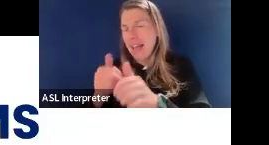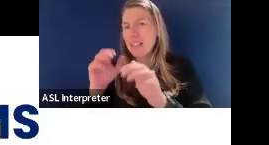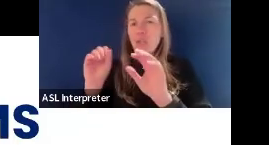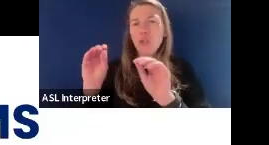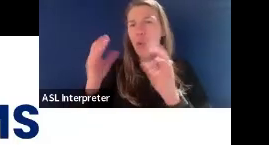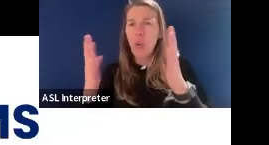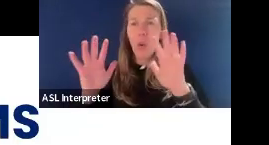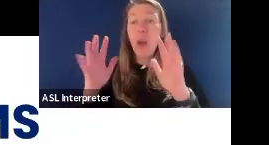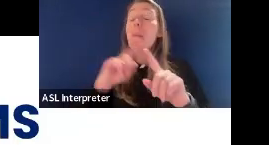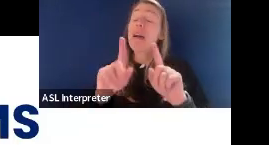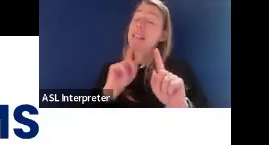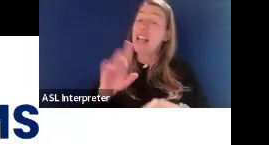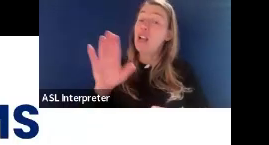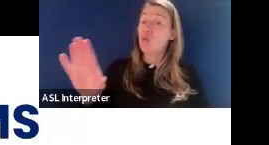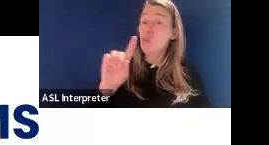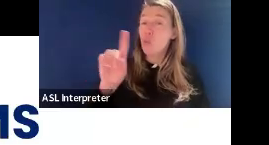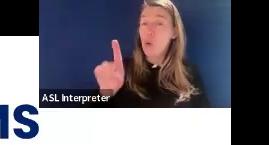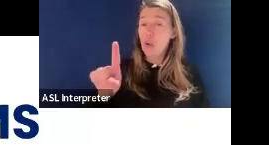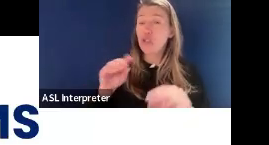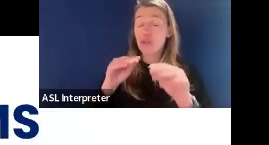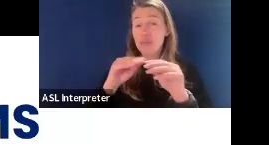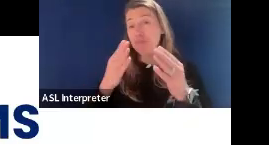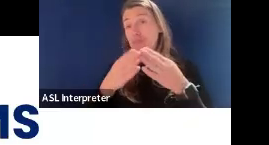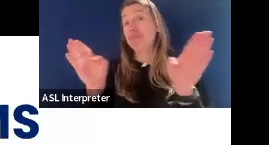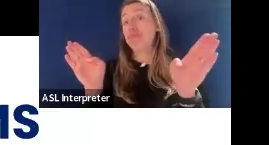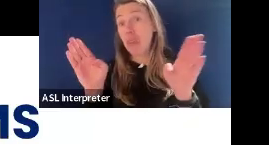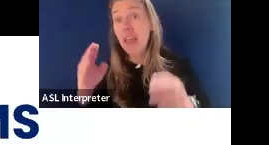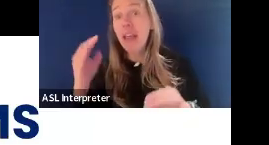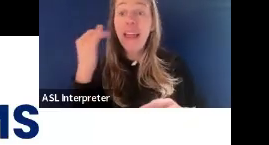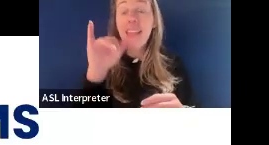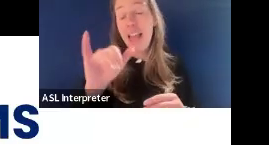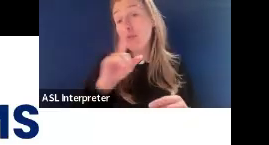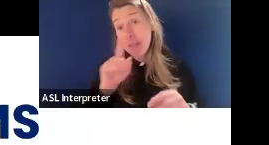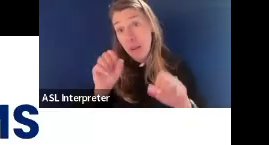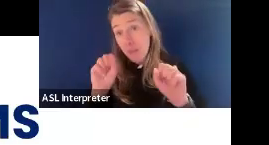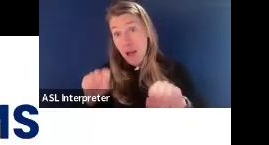But then to answer your question, it is, it is certainly possible that in the that